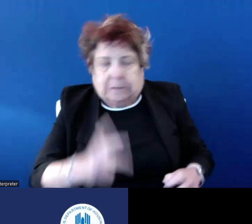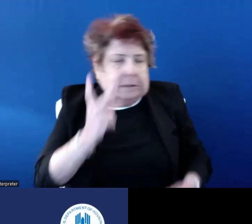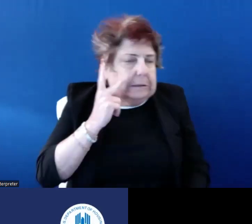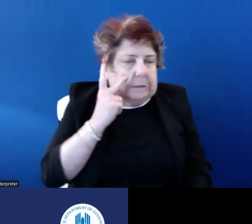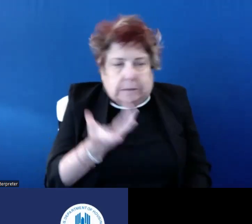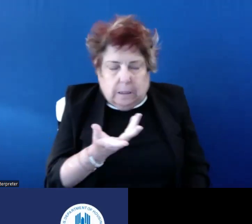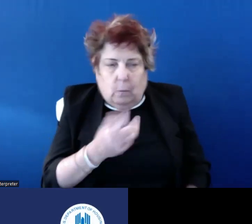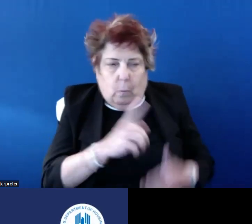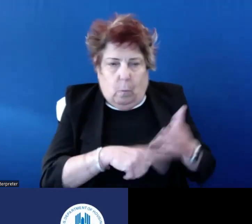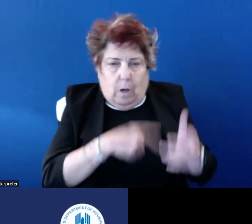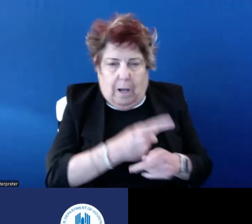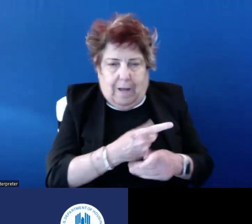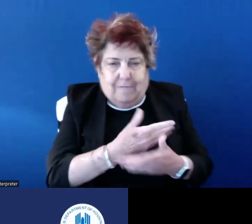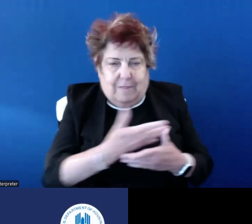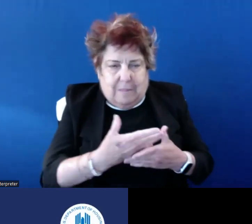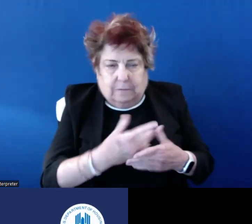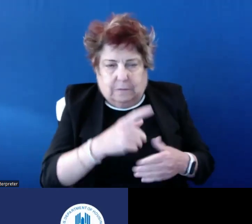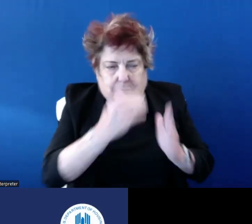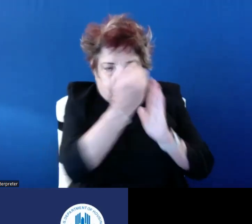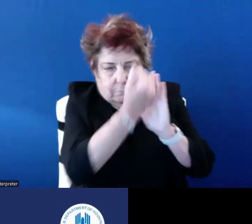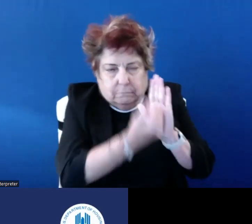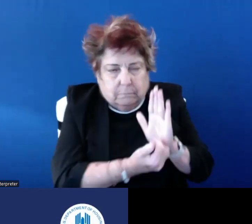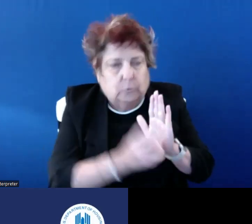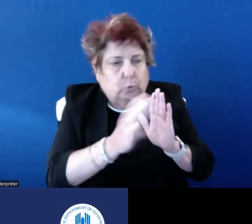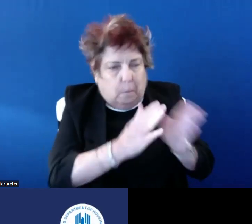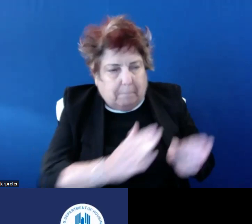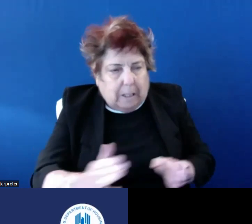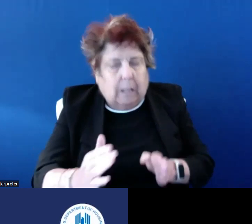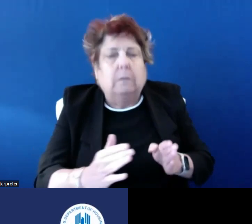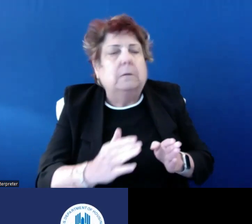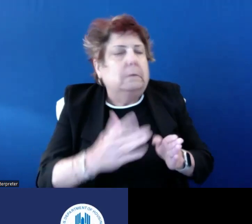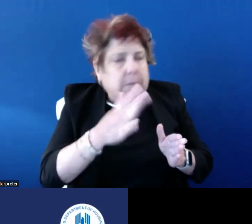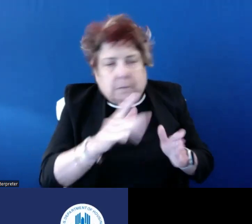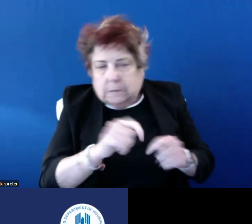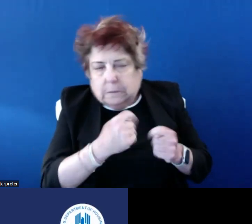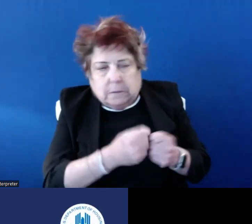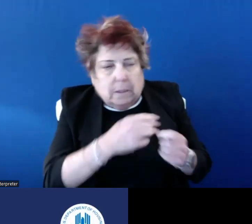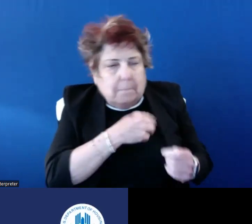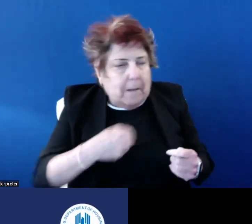listed in your plan, get a lay of the land of the team members and what everyone brings to the table,